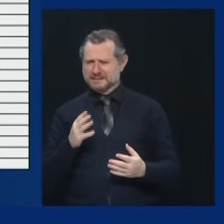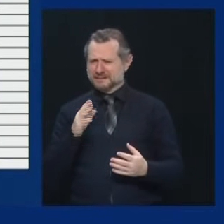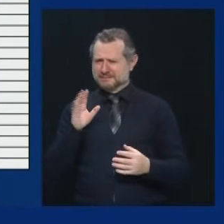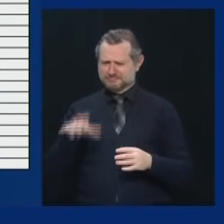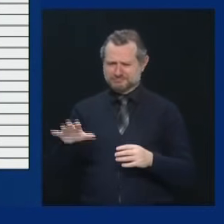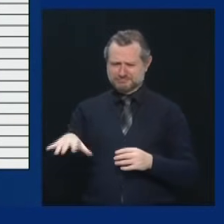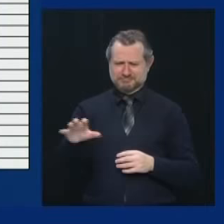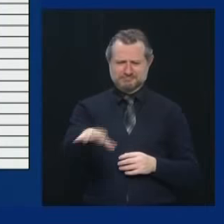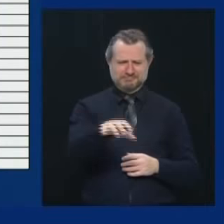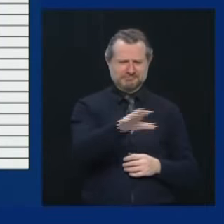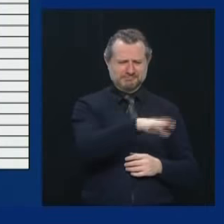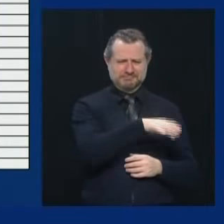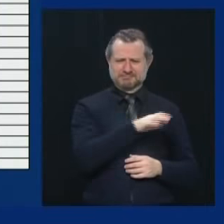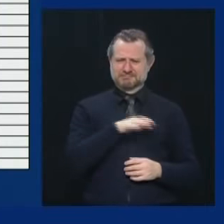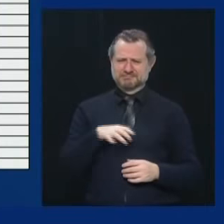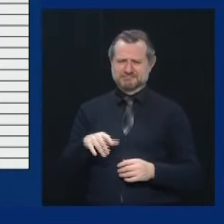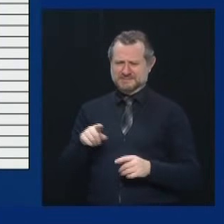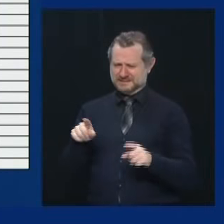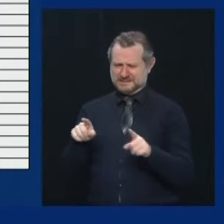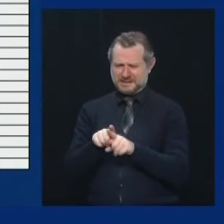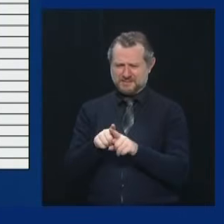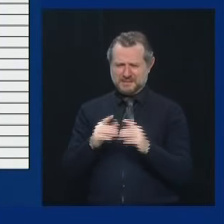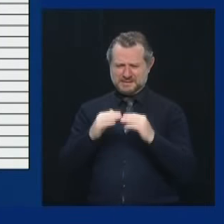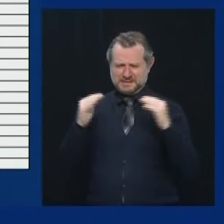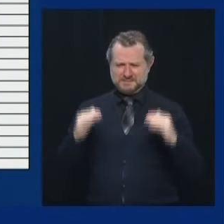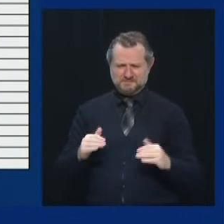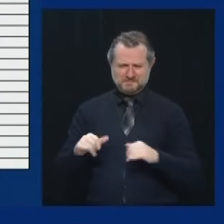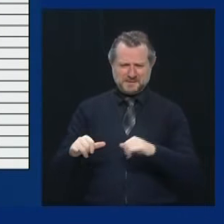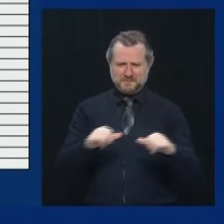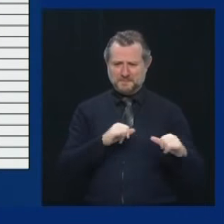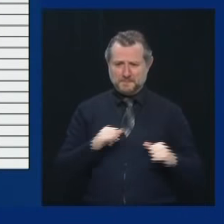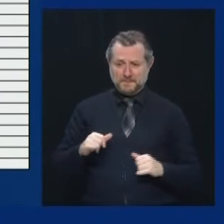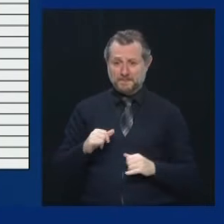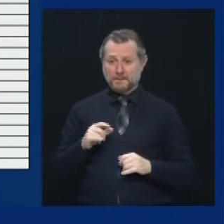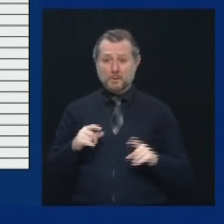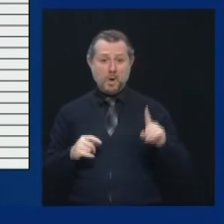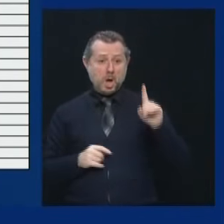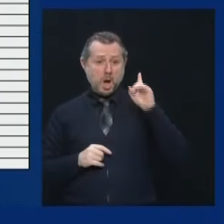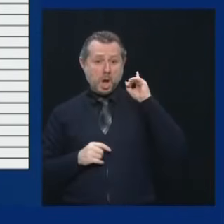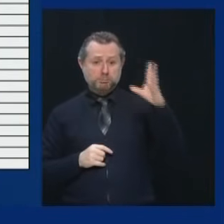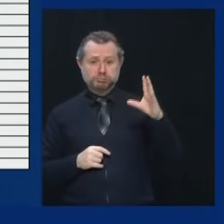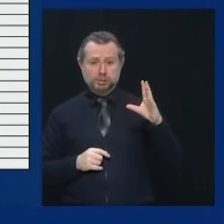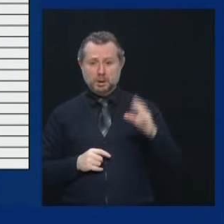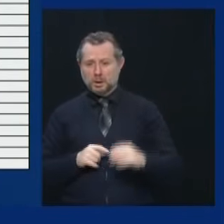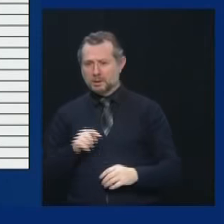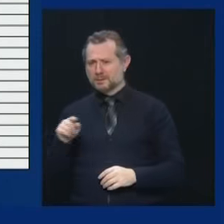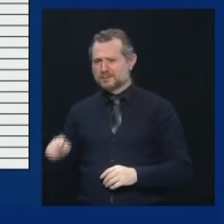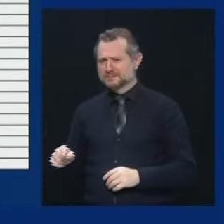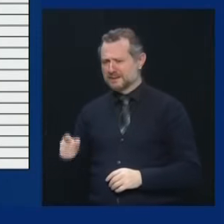ORDERED 400 MILLION VACCINES. YOU HAVE 300 MILLION PEOPLE IN